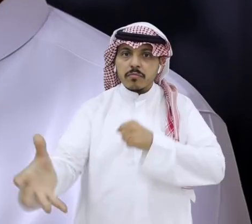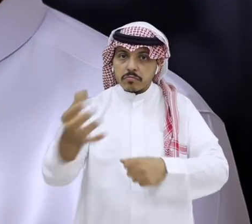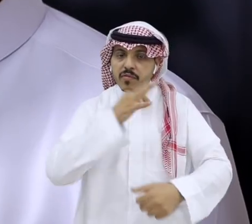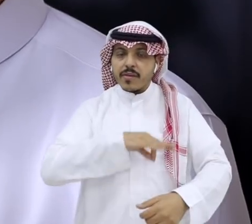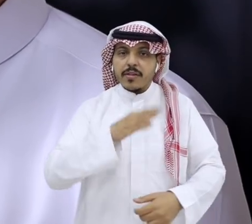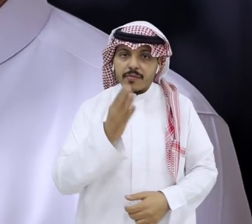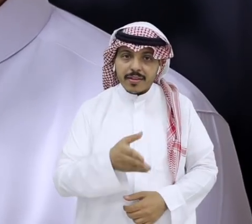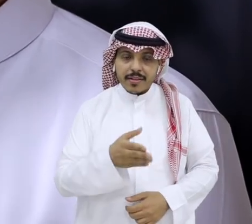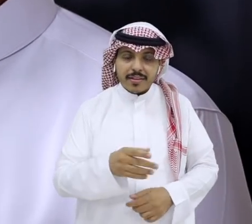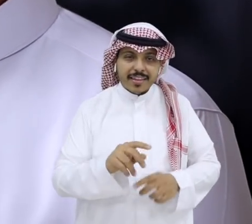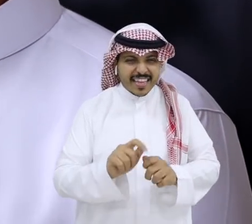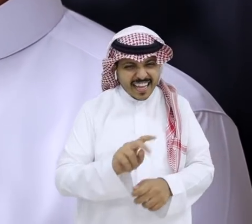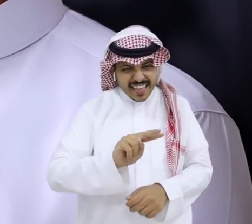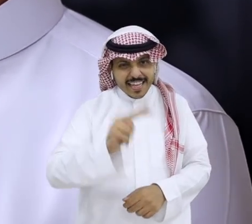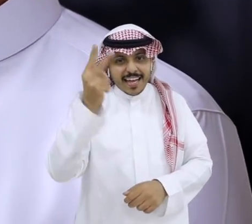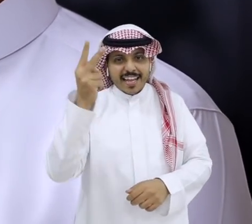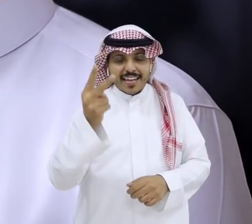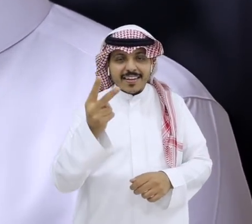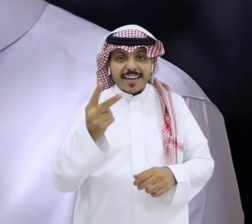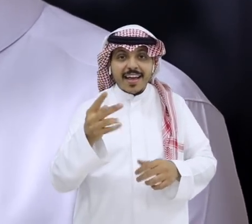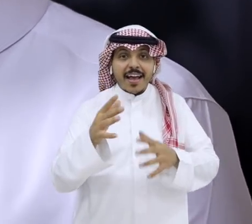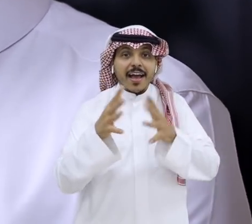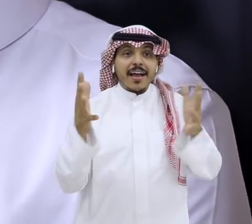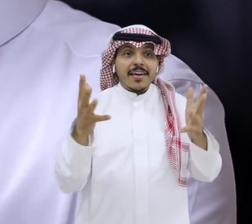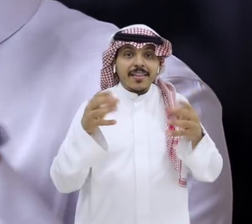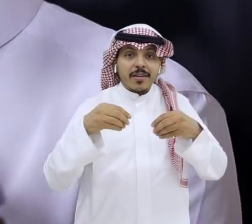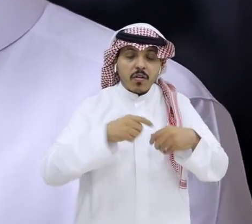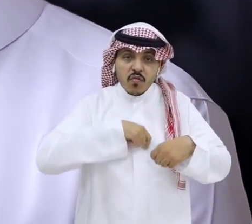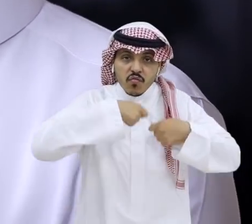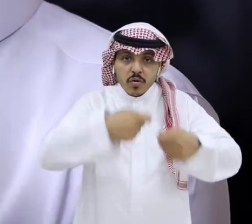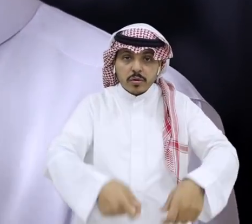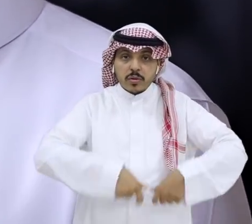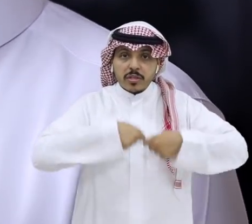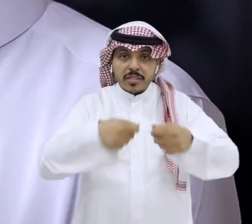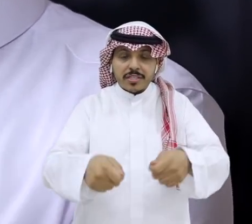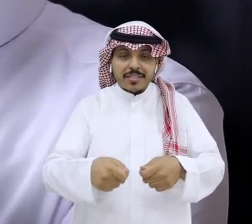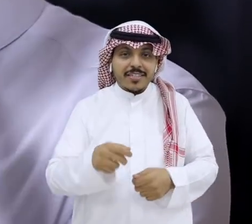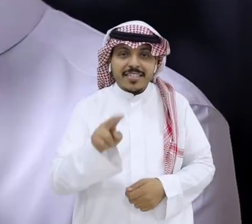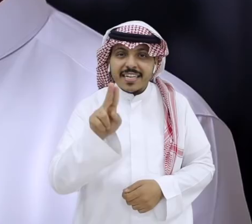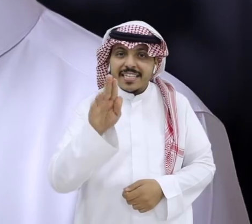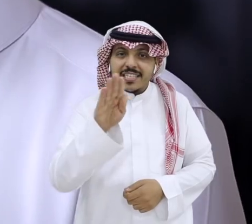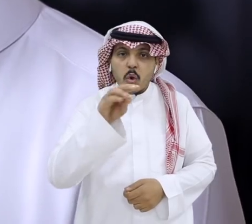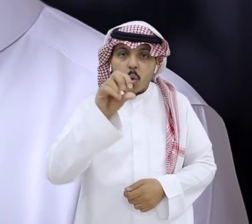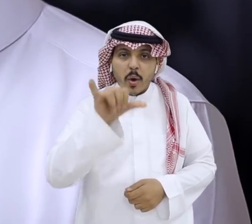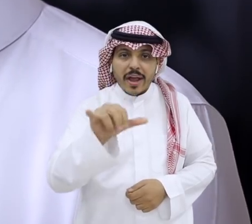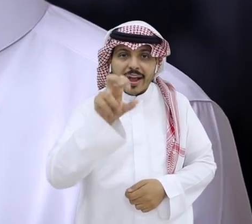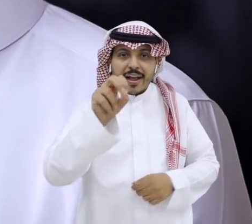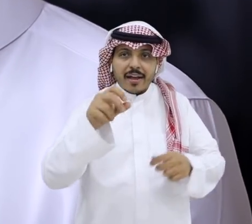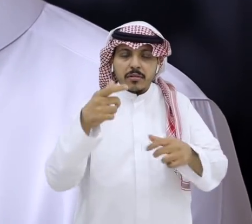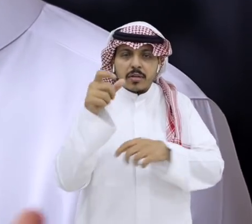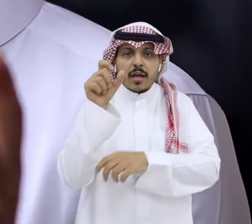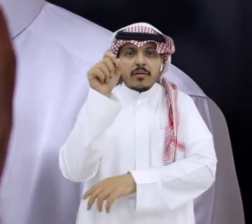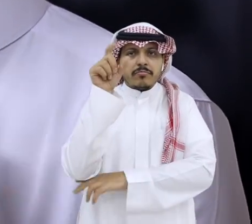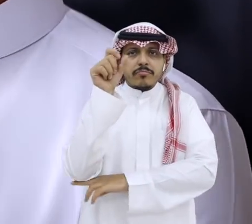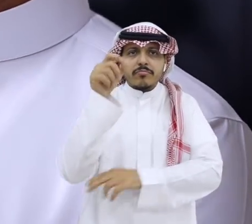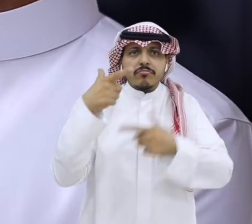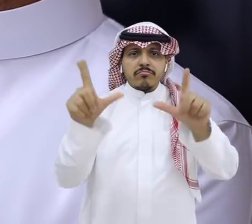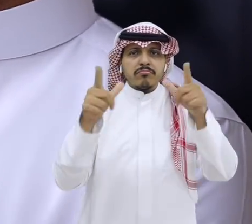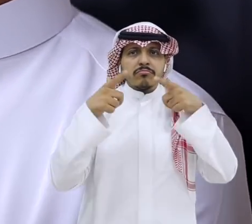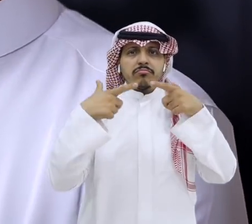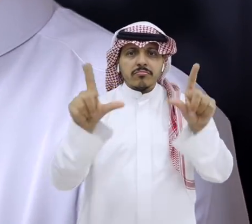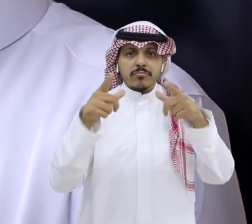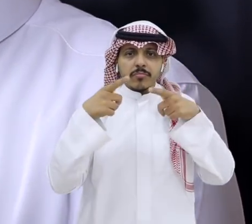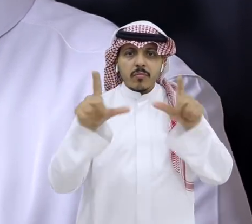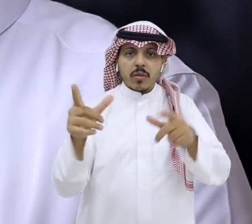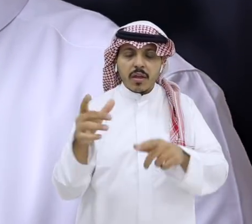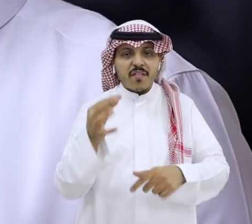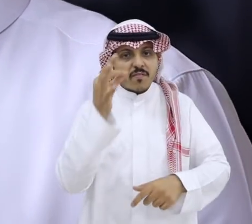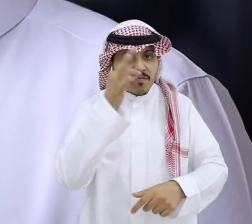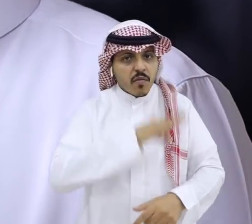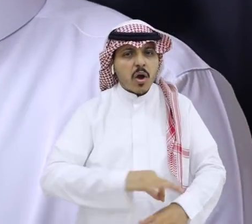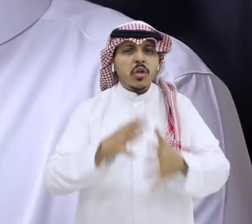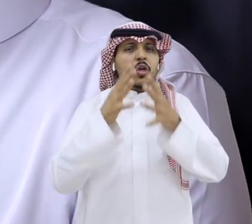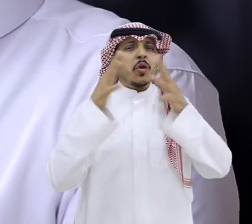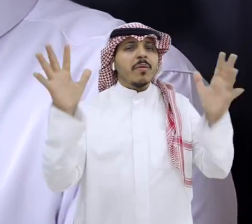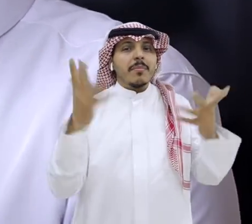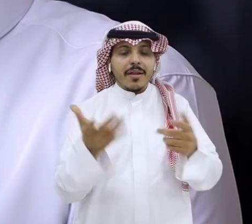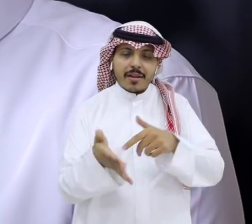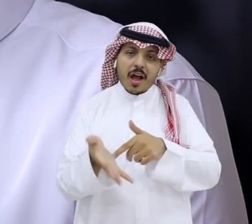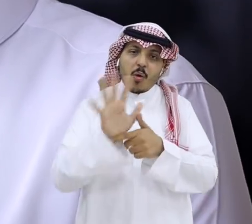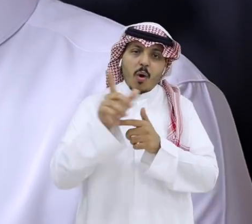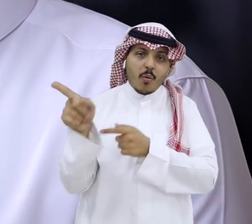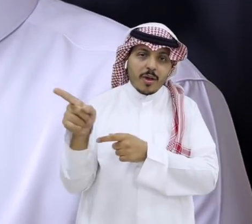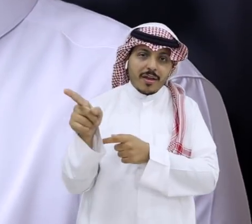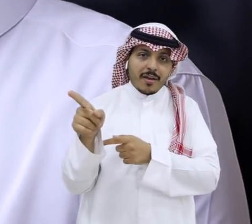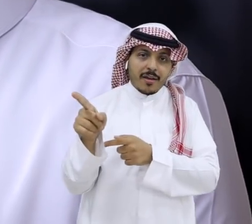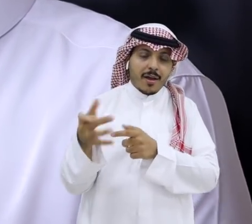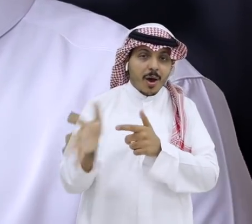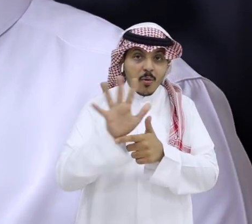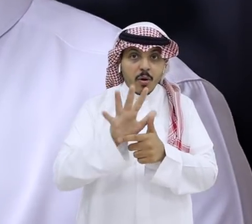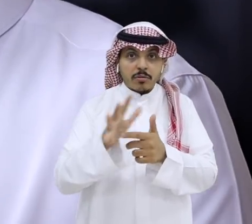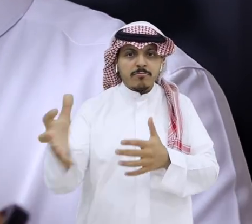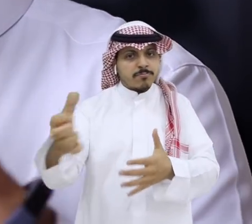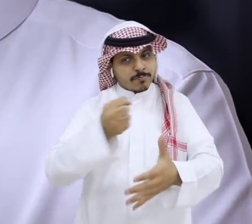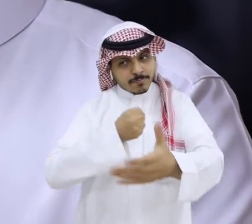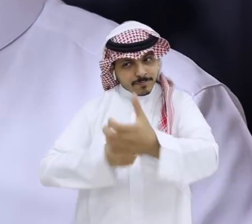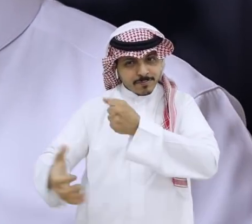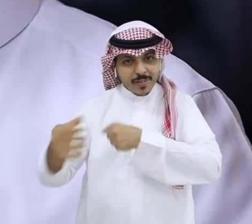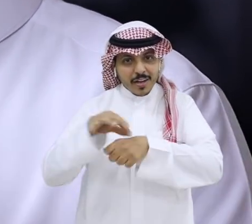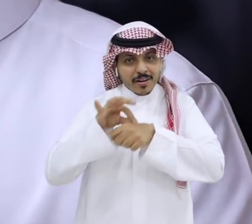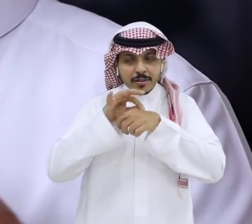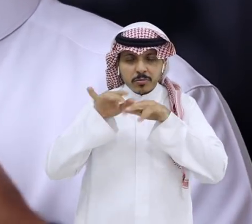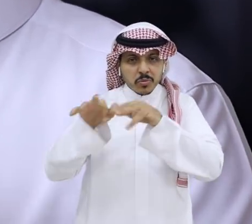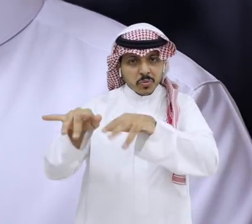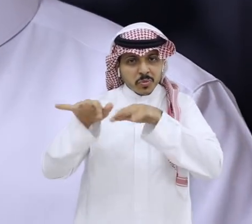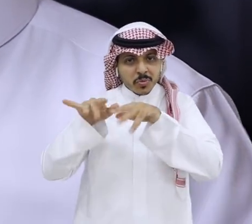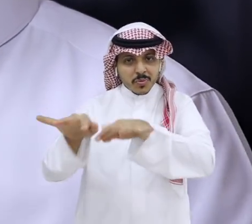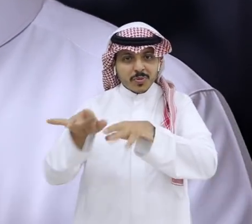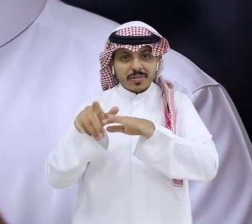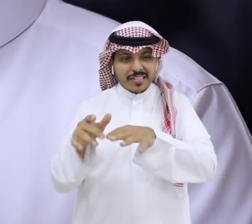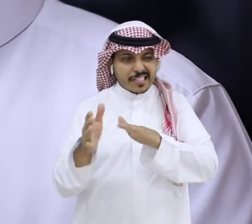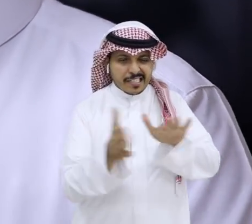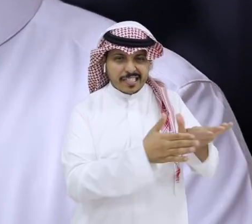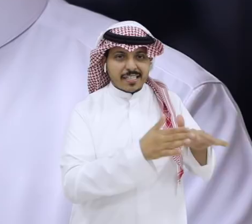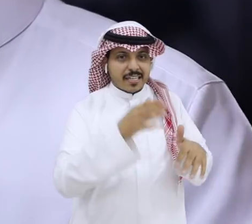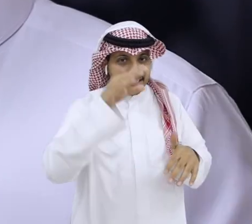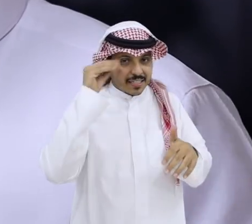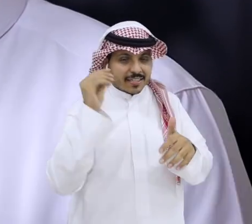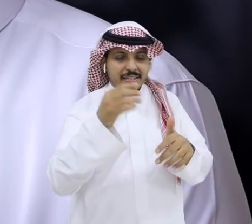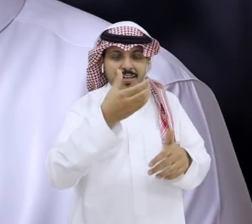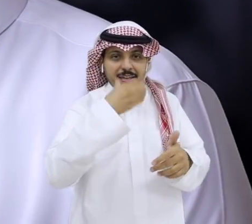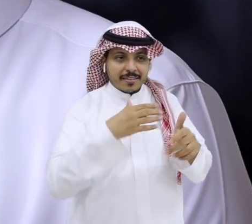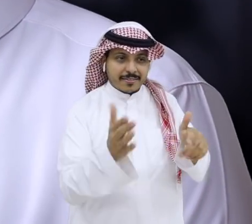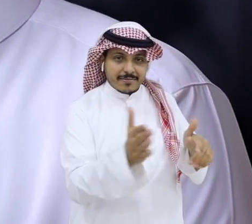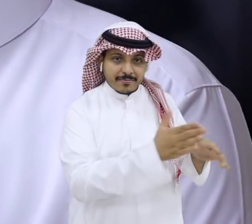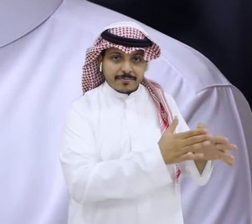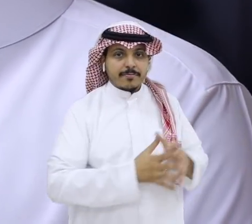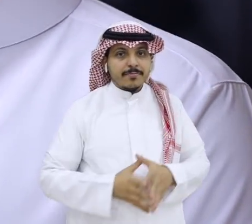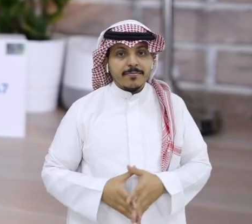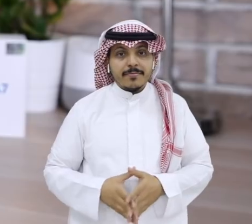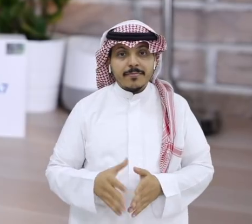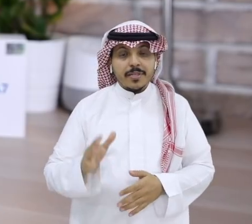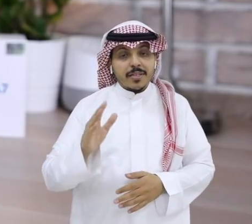But they are different in one main thing, Huawei have been pouring money for ads, which made it successful for them this year and they could increase their profit.